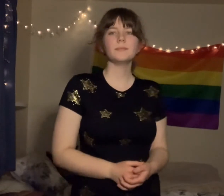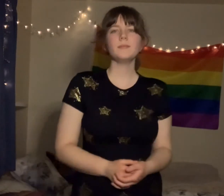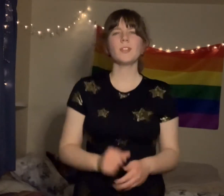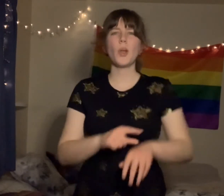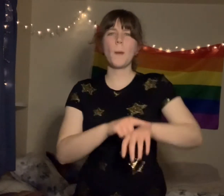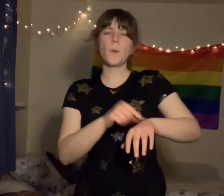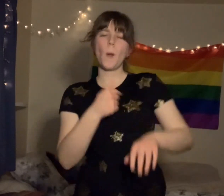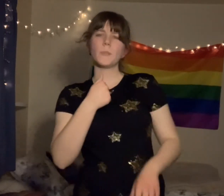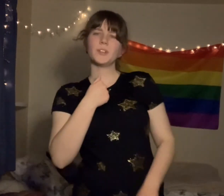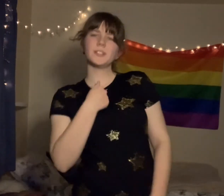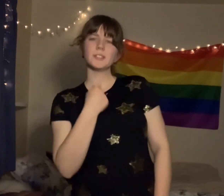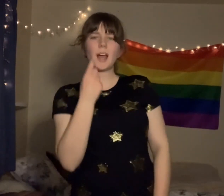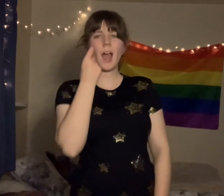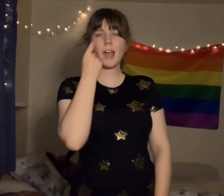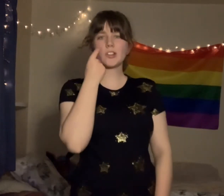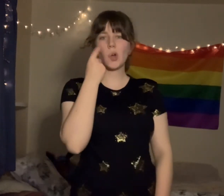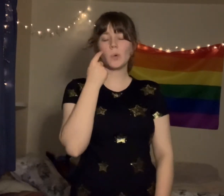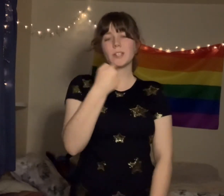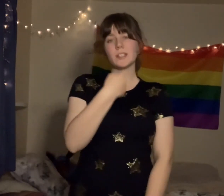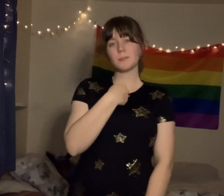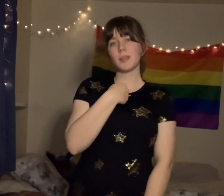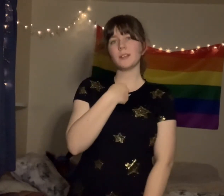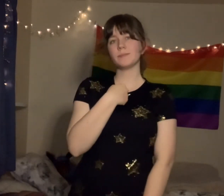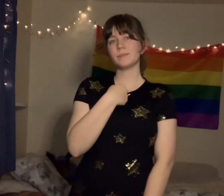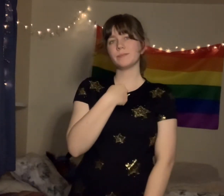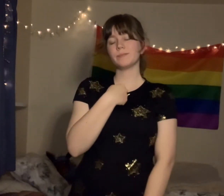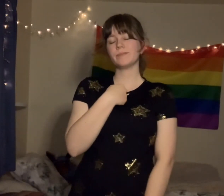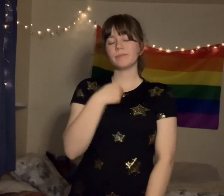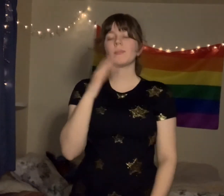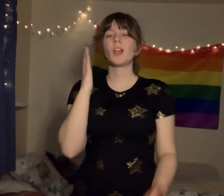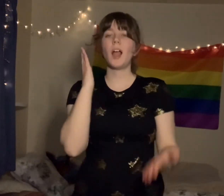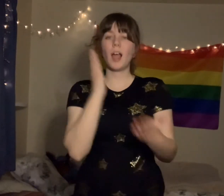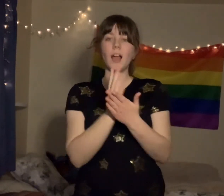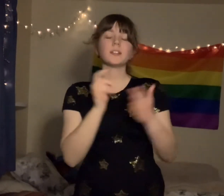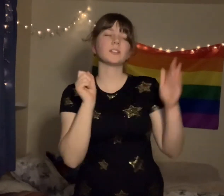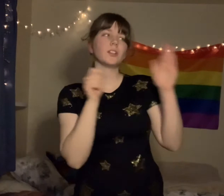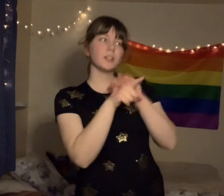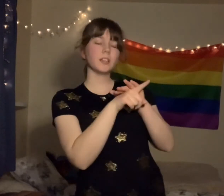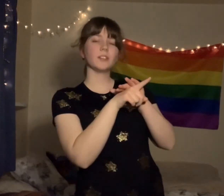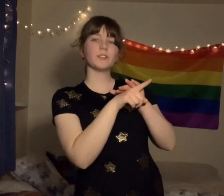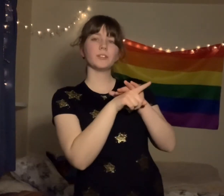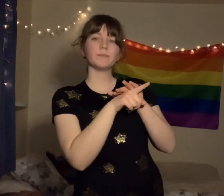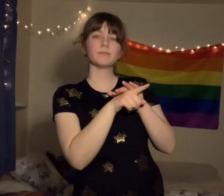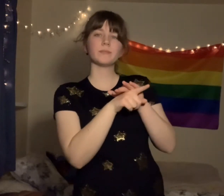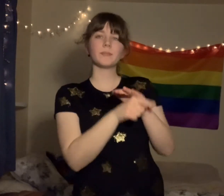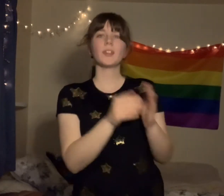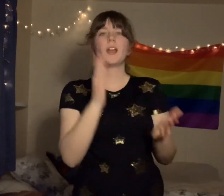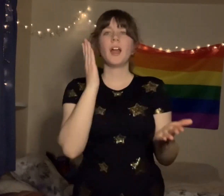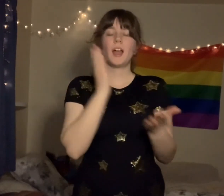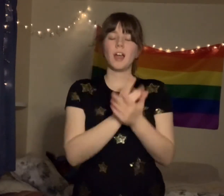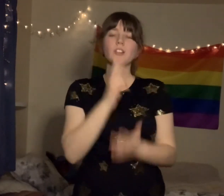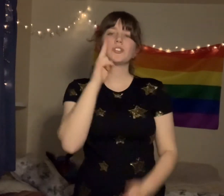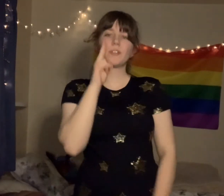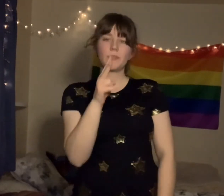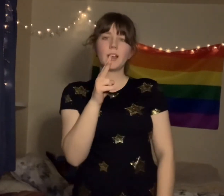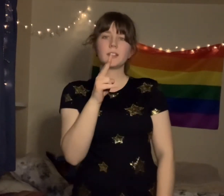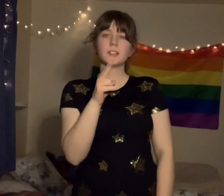The moment I noticed me I had to leave I had to find it